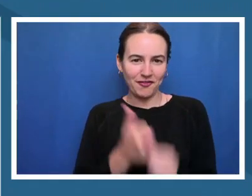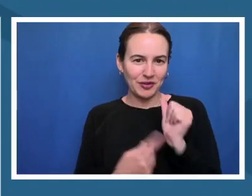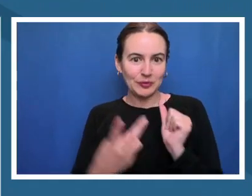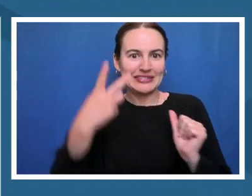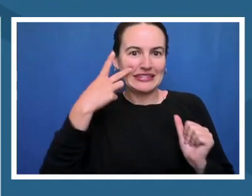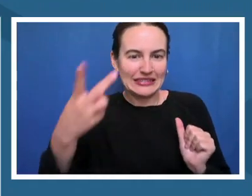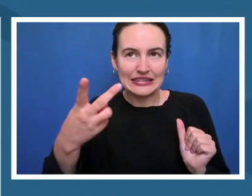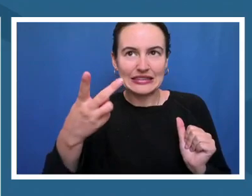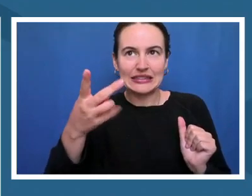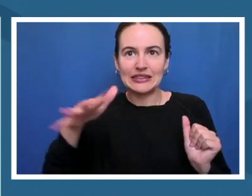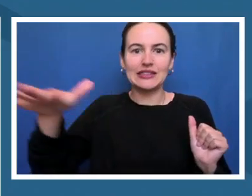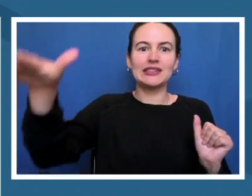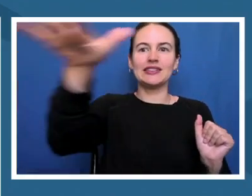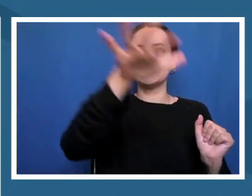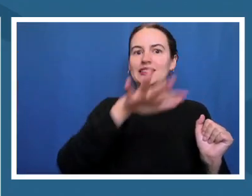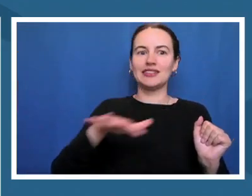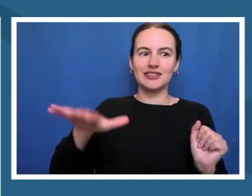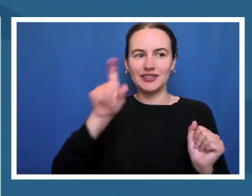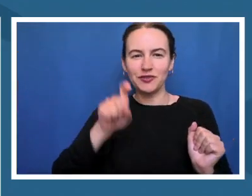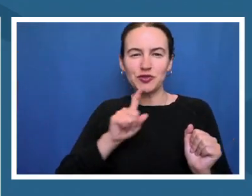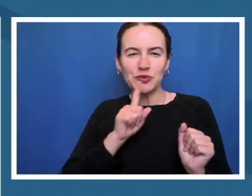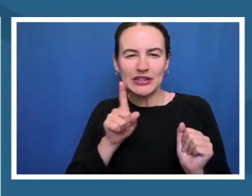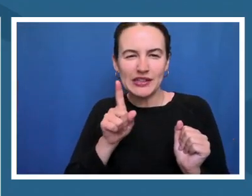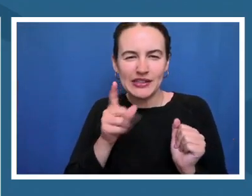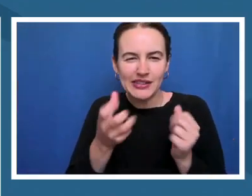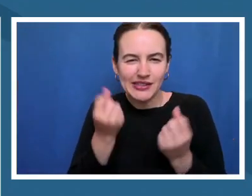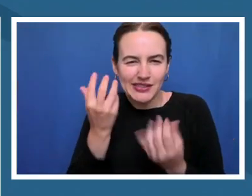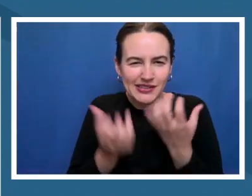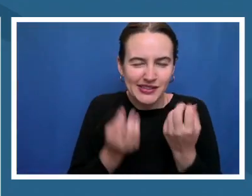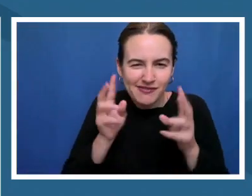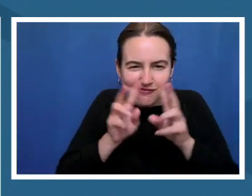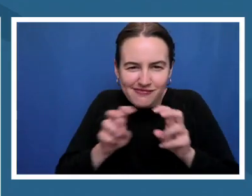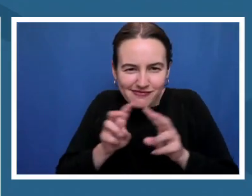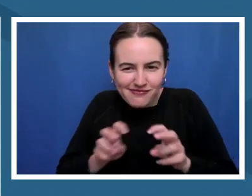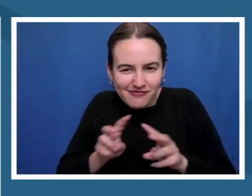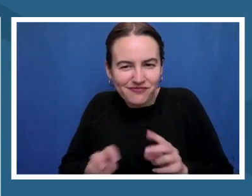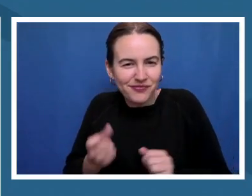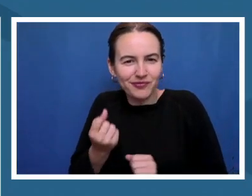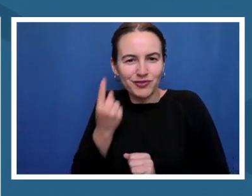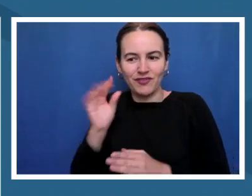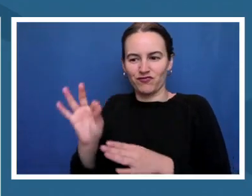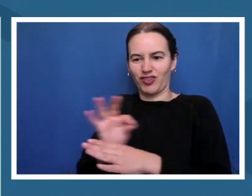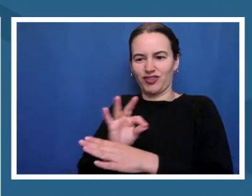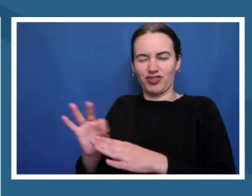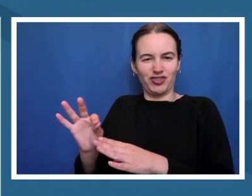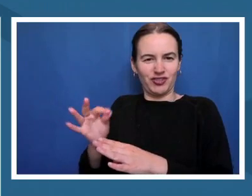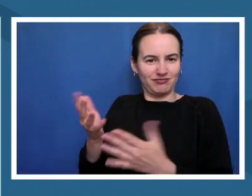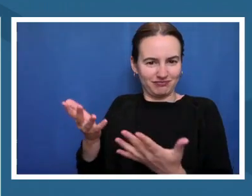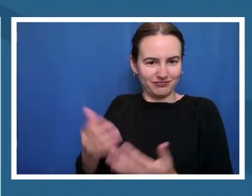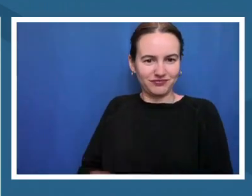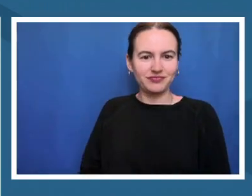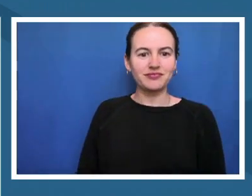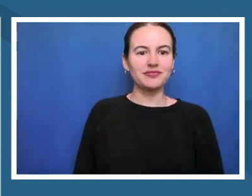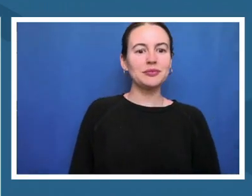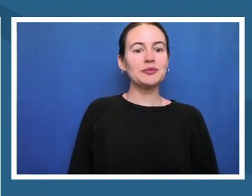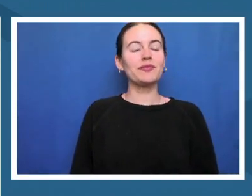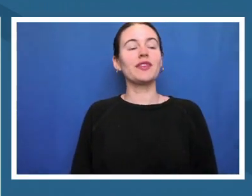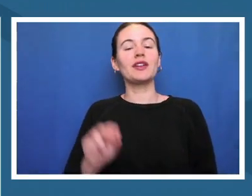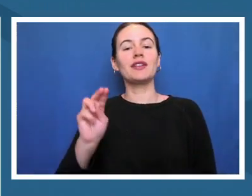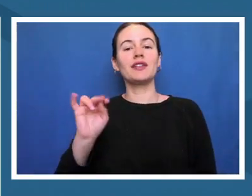take part and to under to really understand what the function might be yeah and i use this this is because i'm